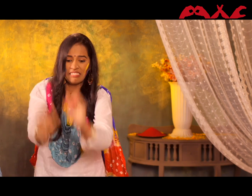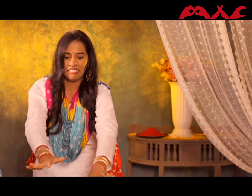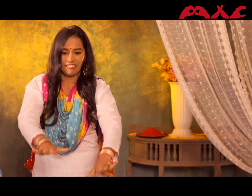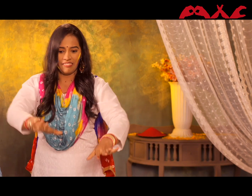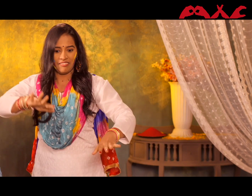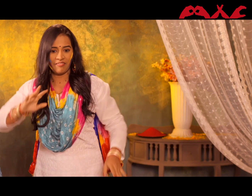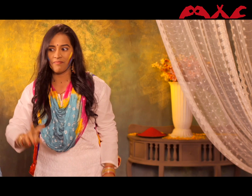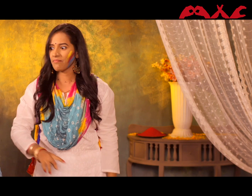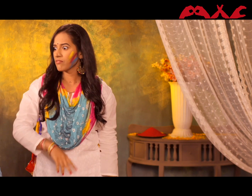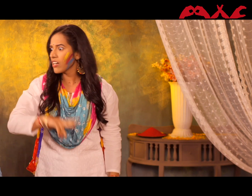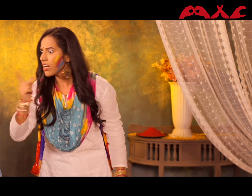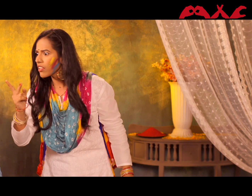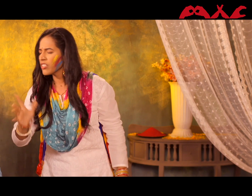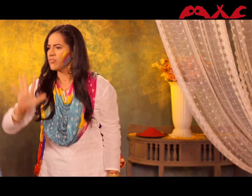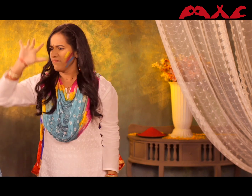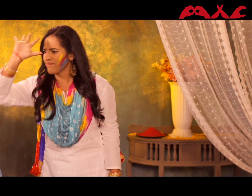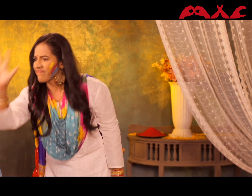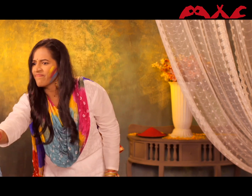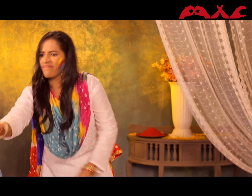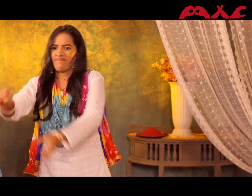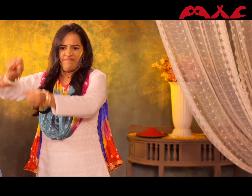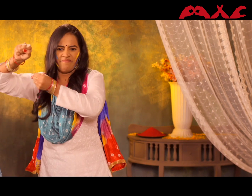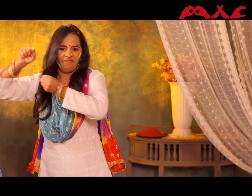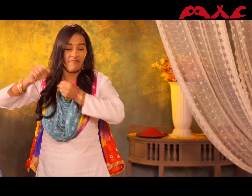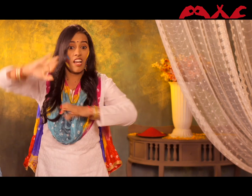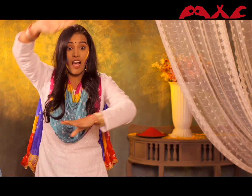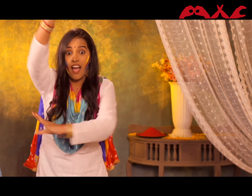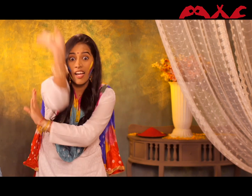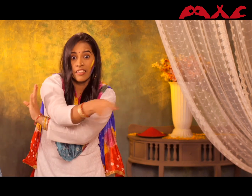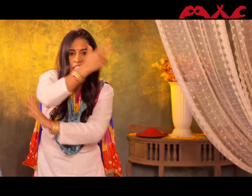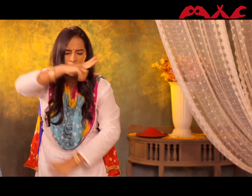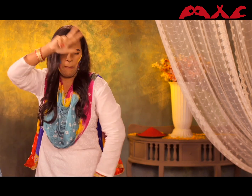he would have them thrown off the mountain. Or if he learnt about anyone worshipping any other God,